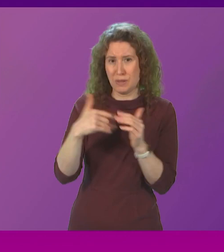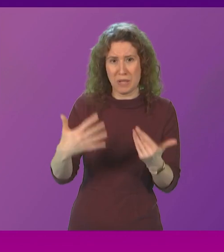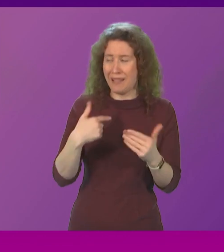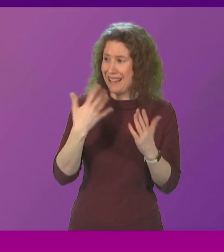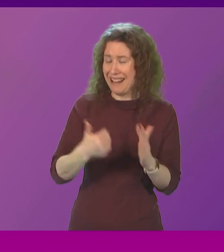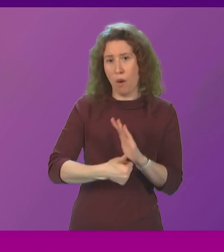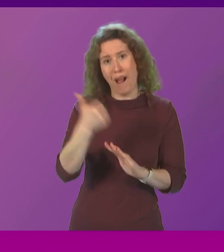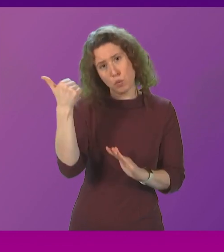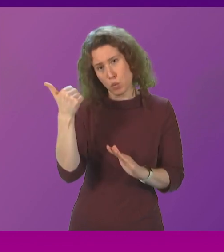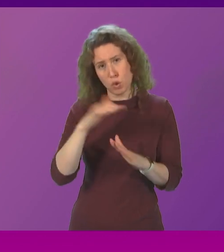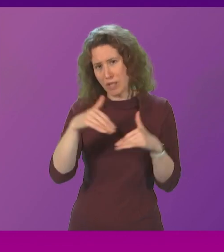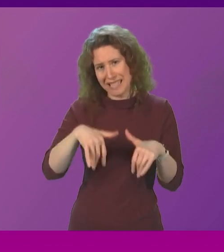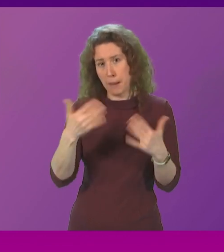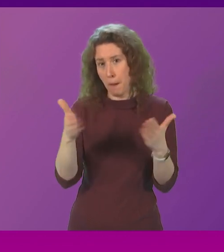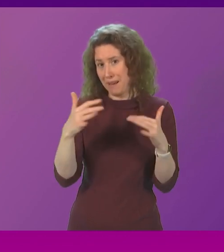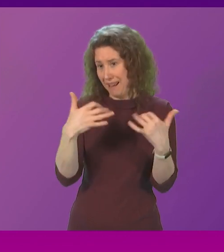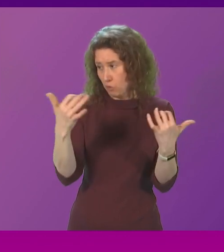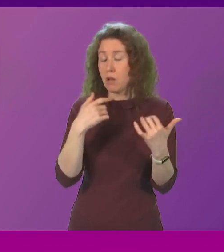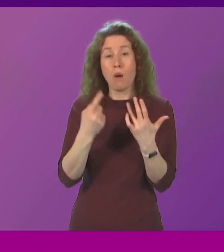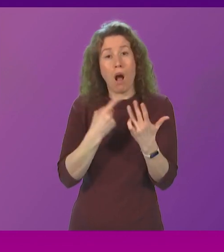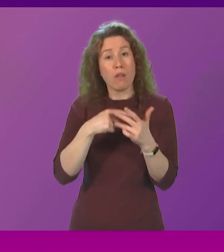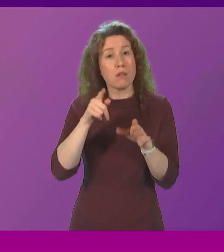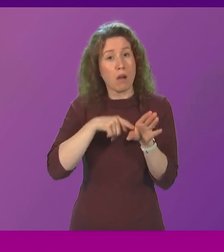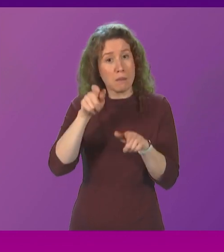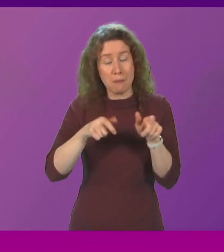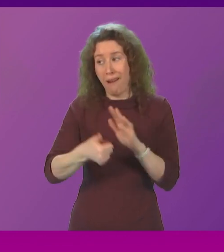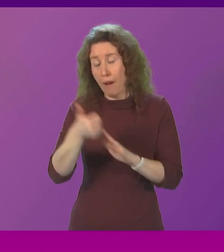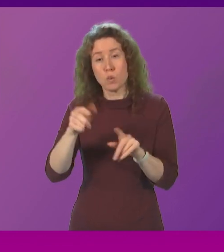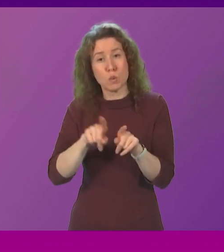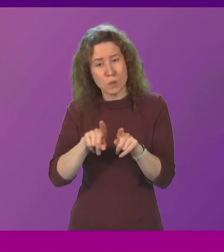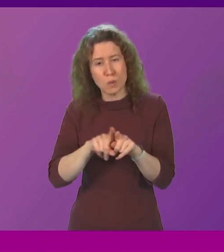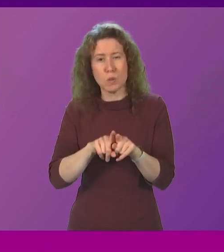There will be other young people who are now out of the gallery, too.